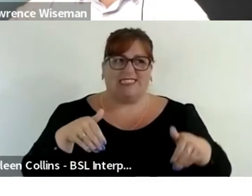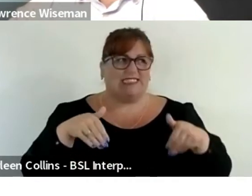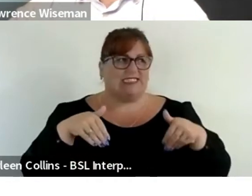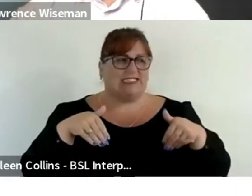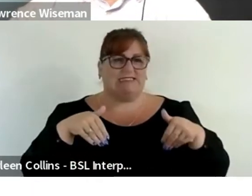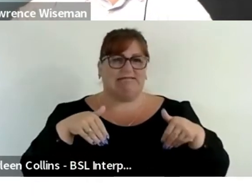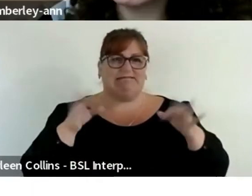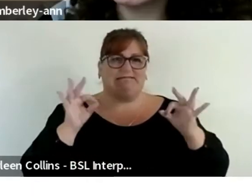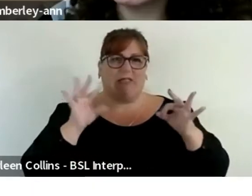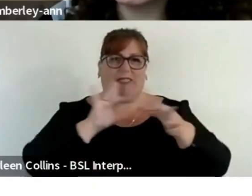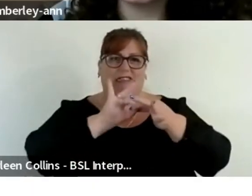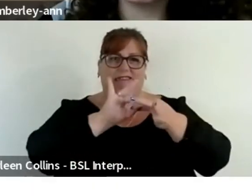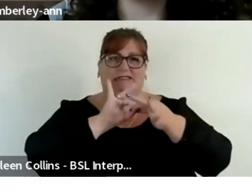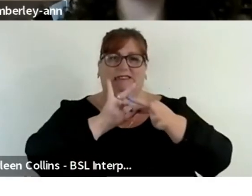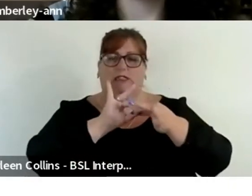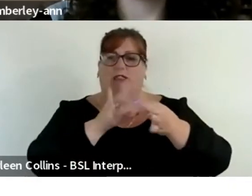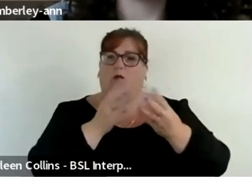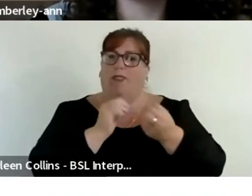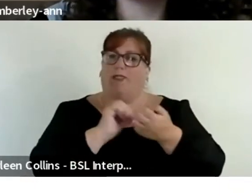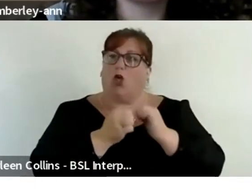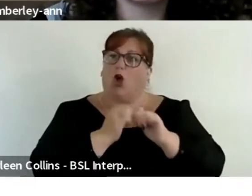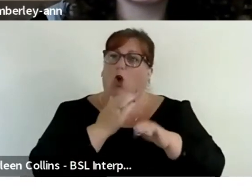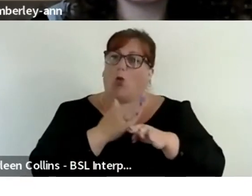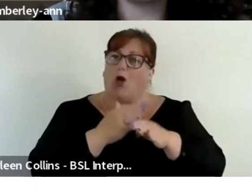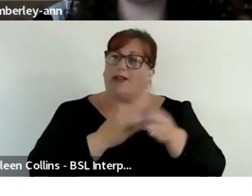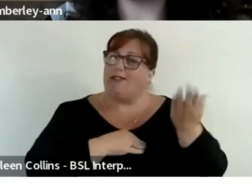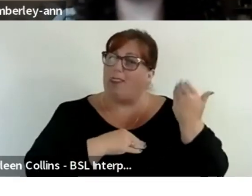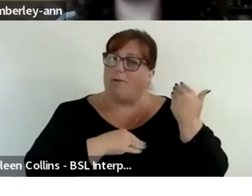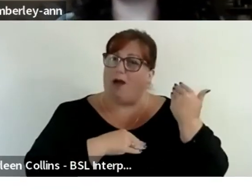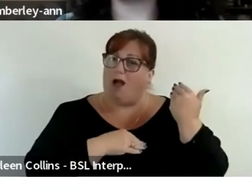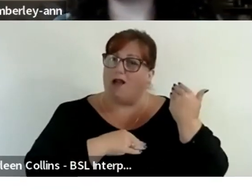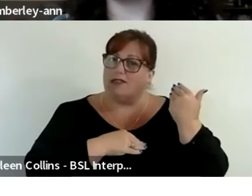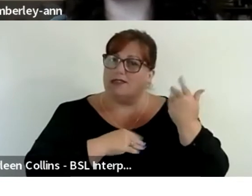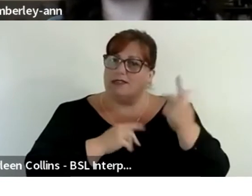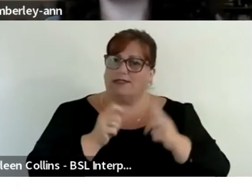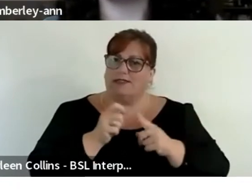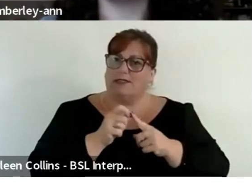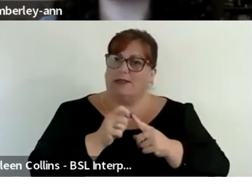Thank you for sharing, Lawrence.